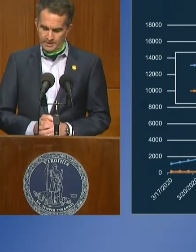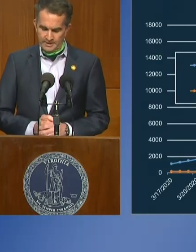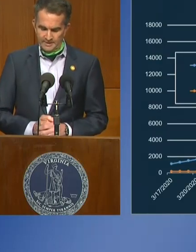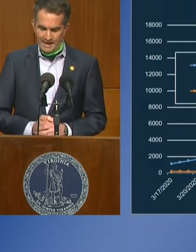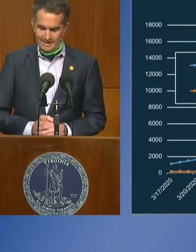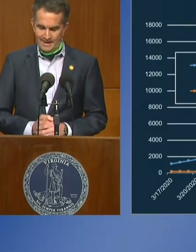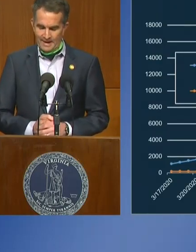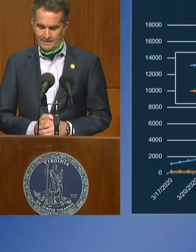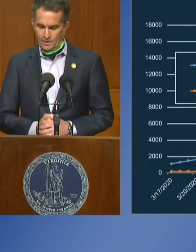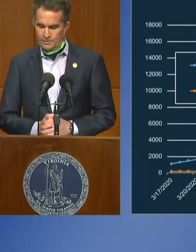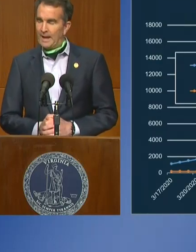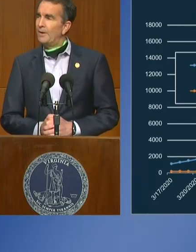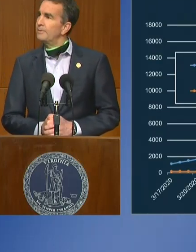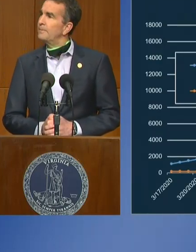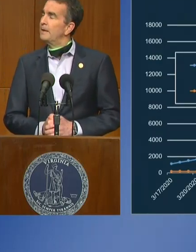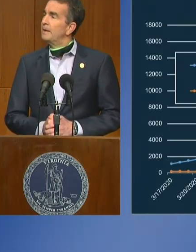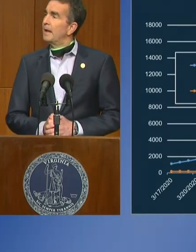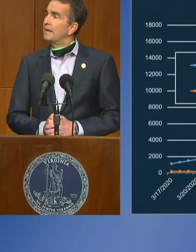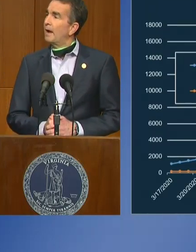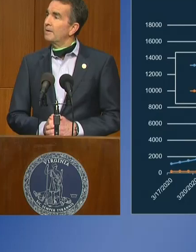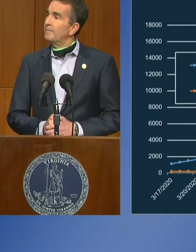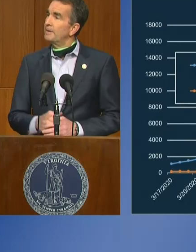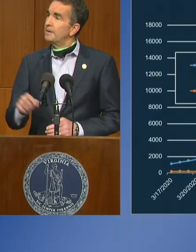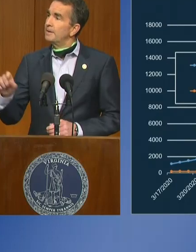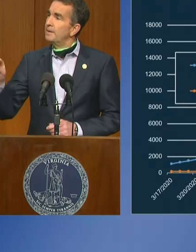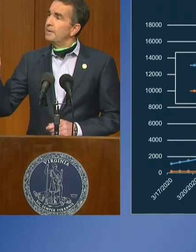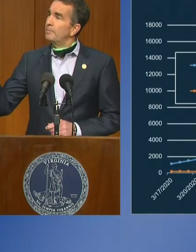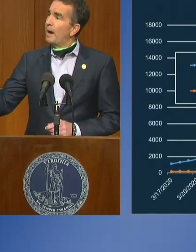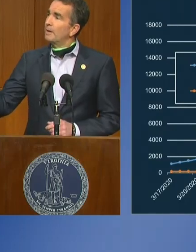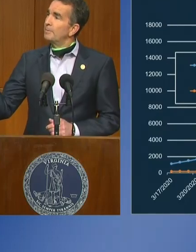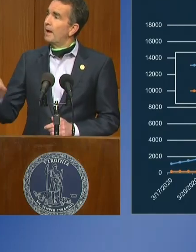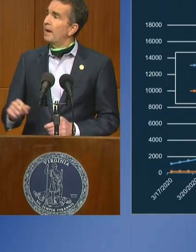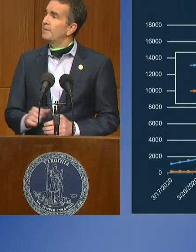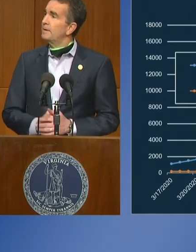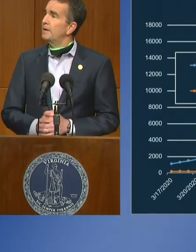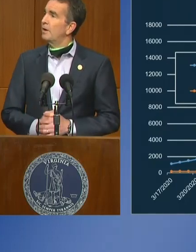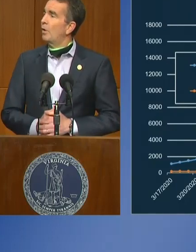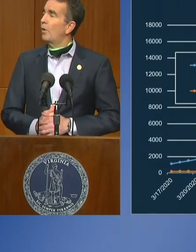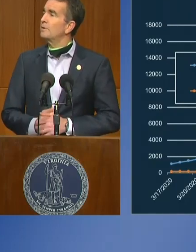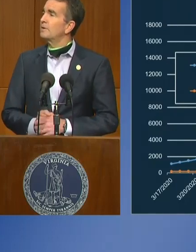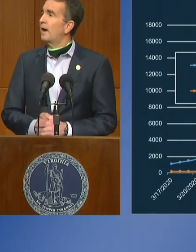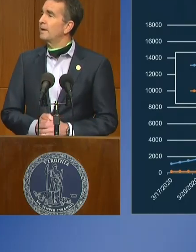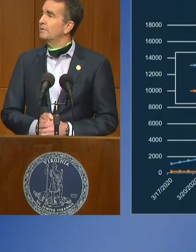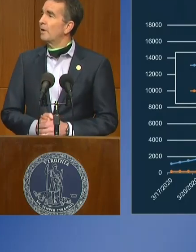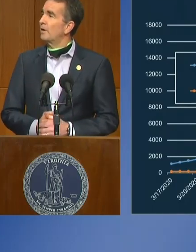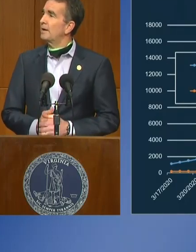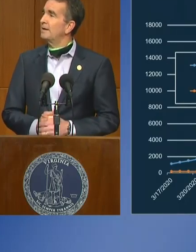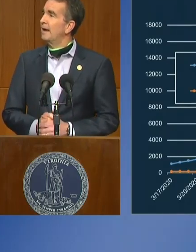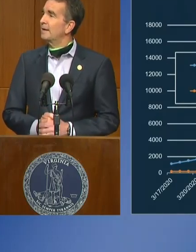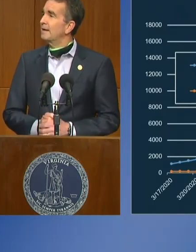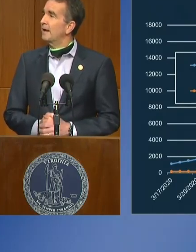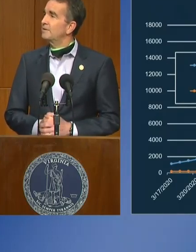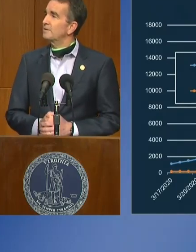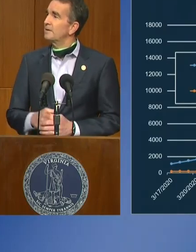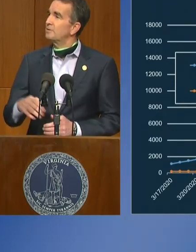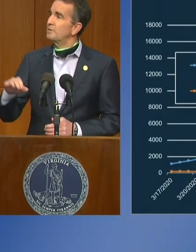THAT IS GOOD NEWS WE HOPE THAT SOON WE'LL SEE THAT LINE GO